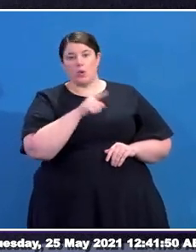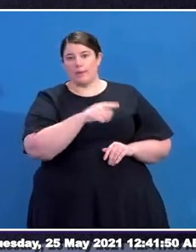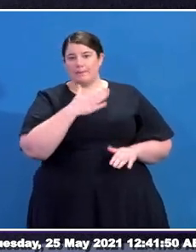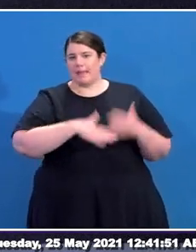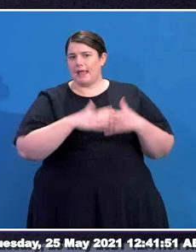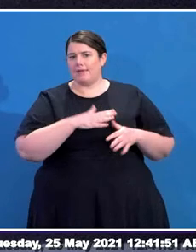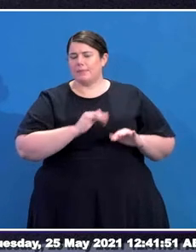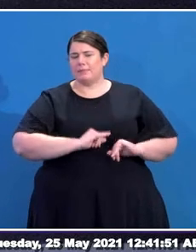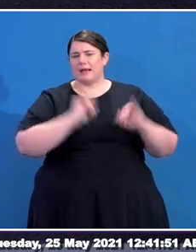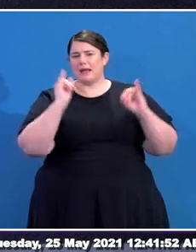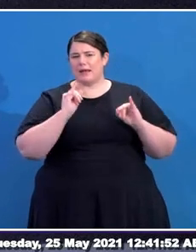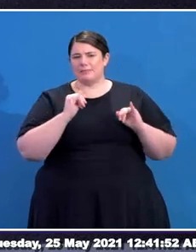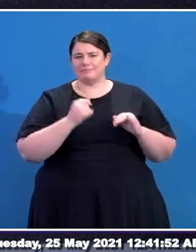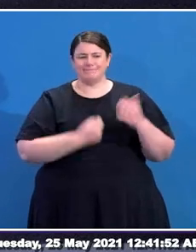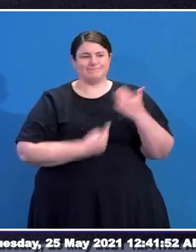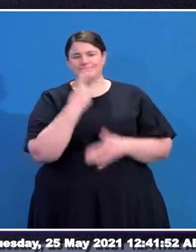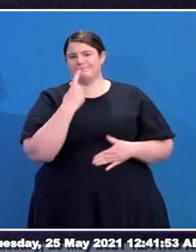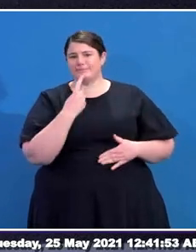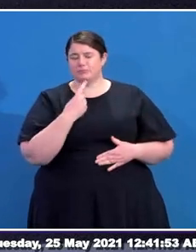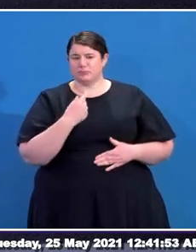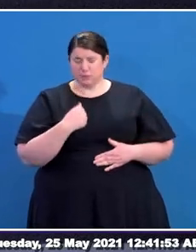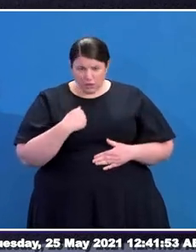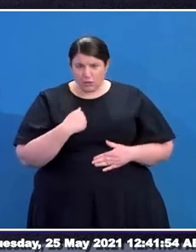So I asked how did it happen.